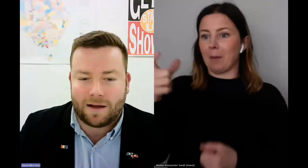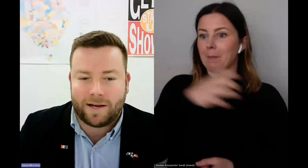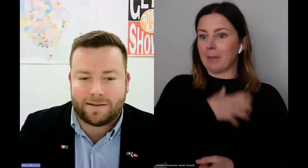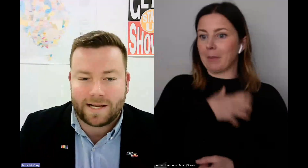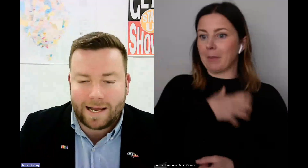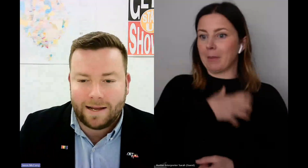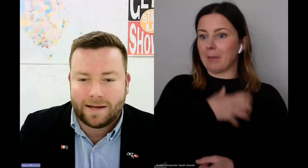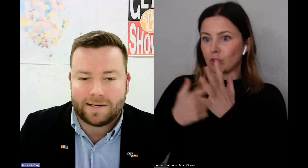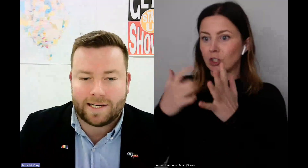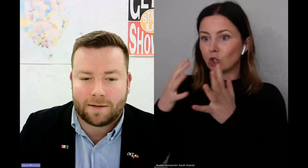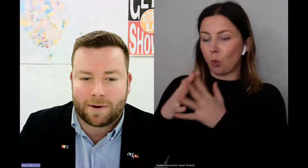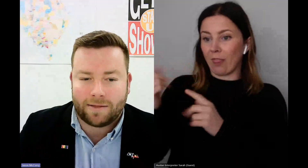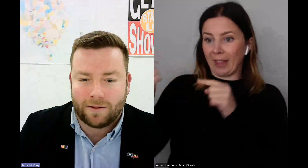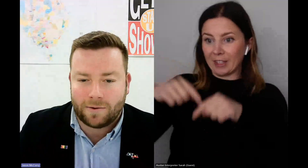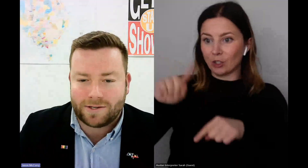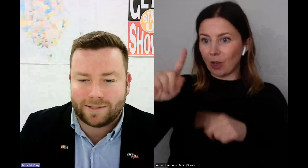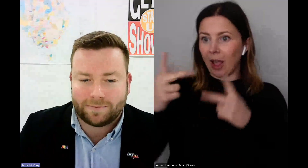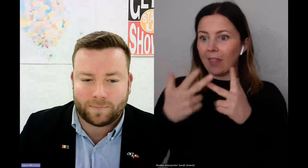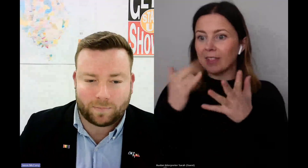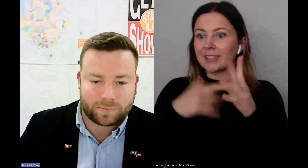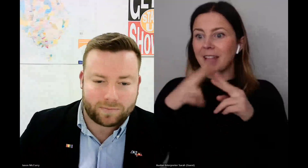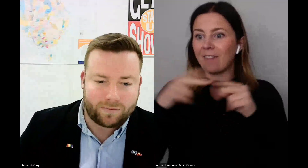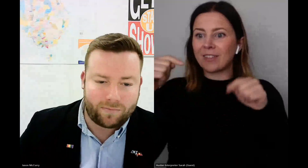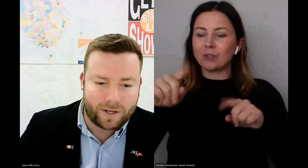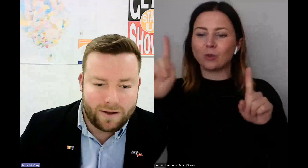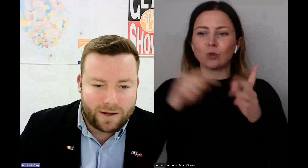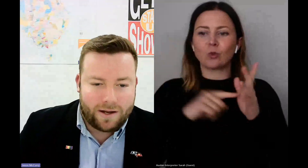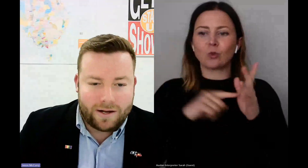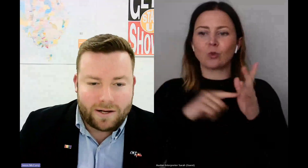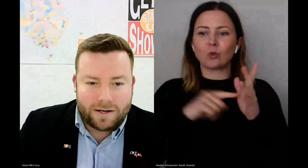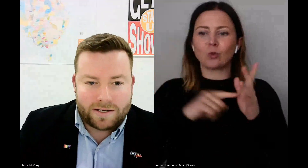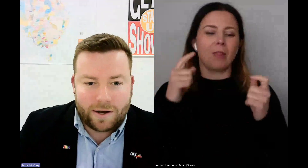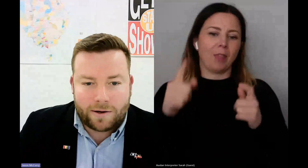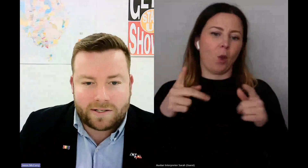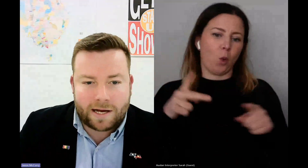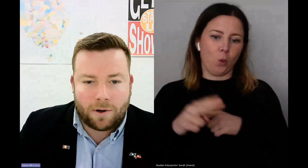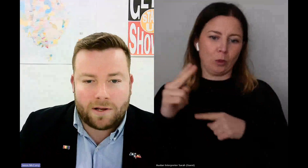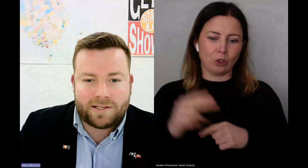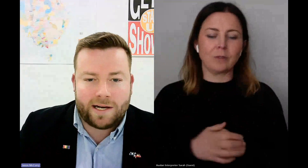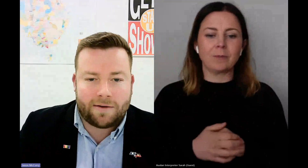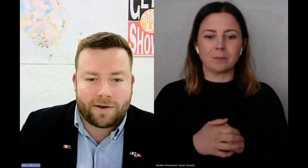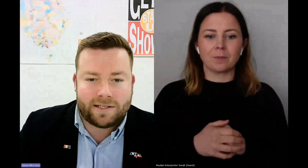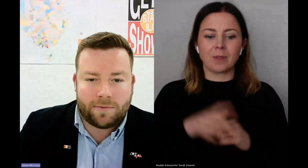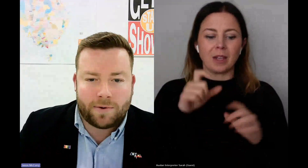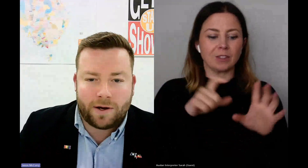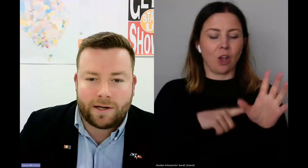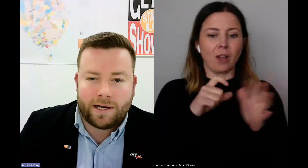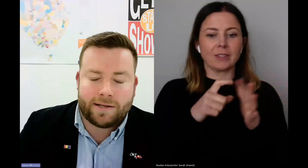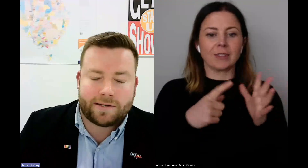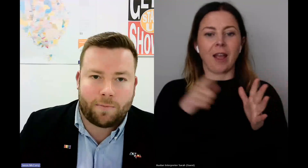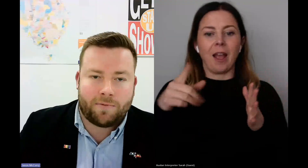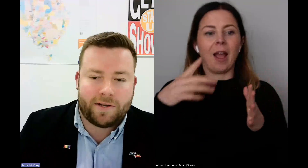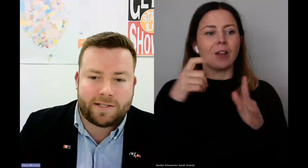staff here today to celebrate the launch. CYDA has done policy and advocacy work in the scope of